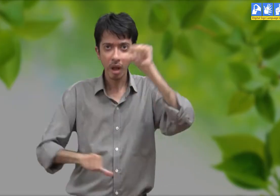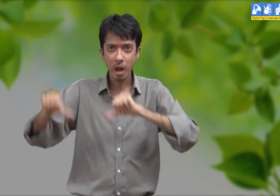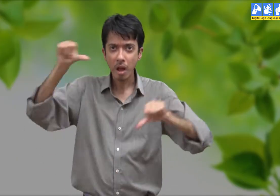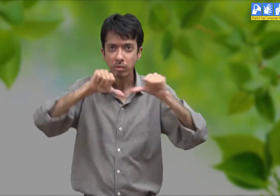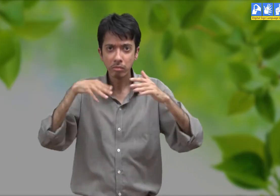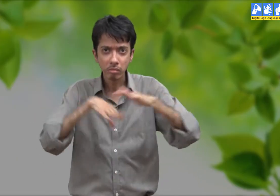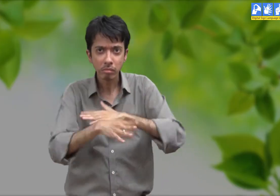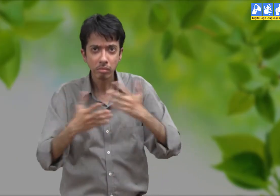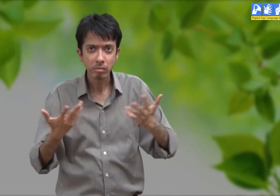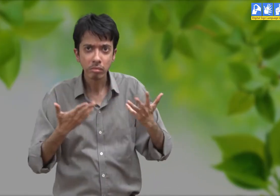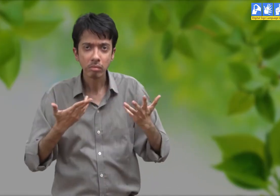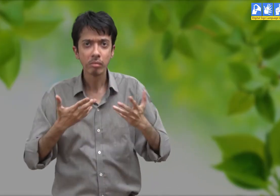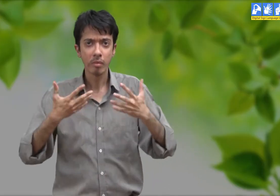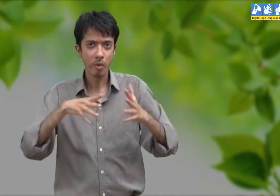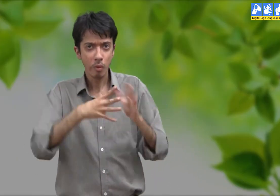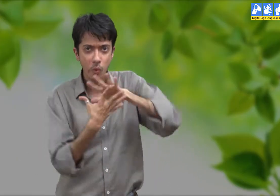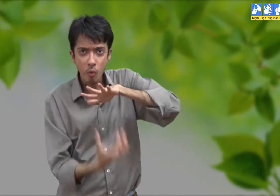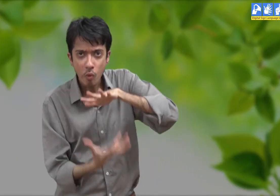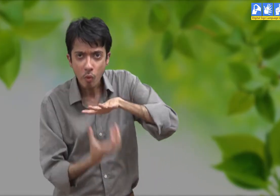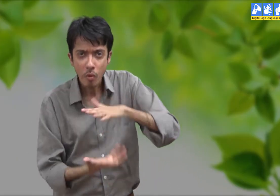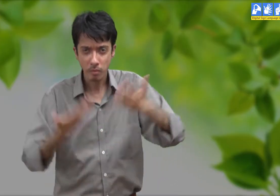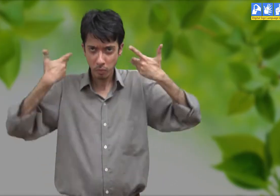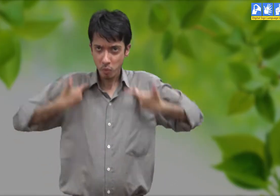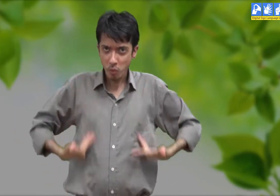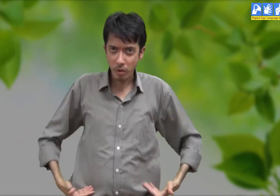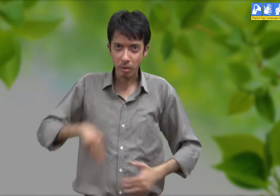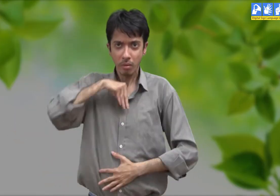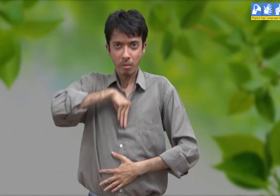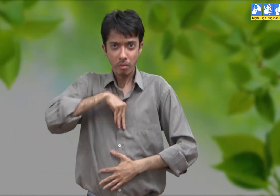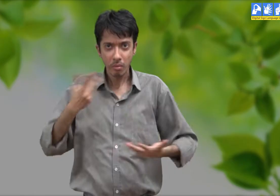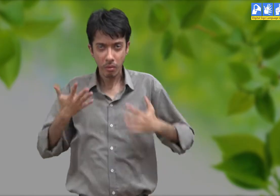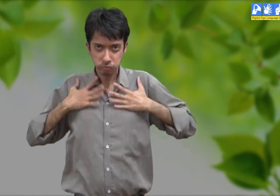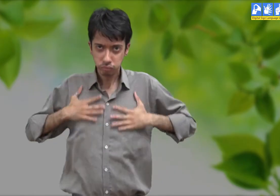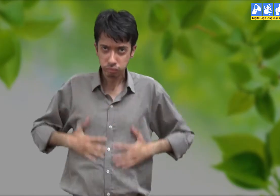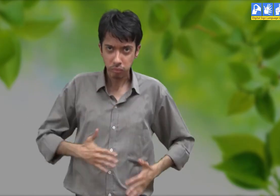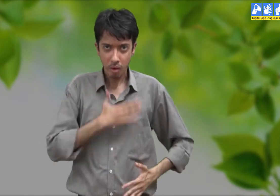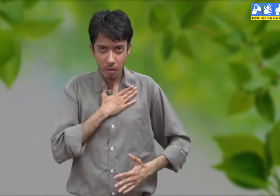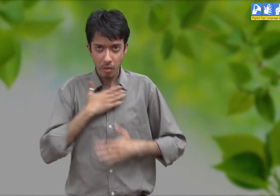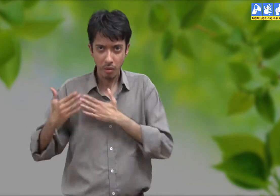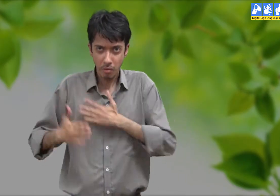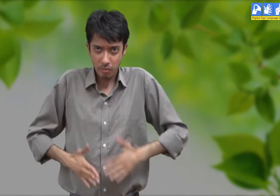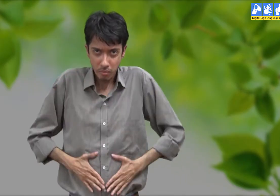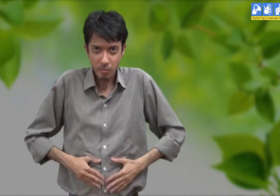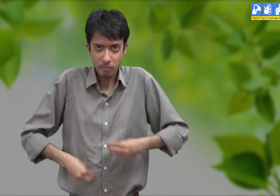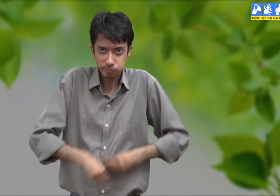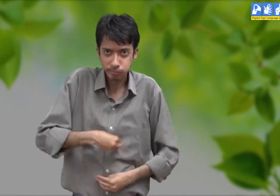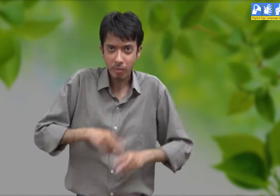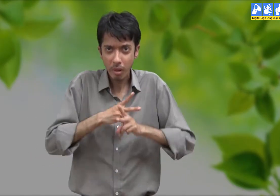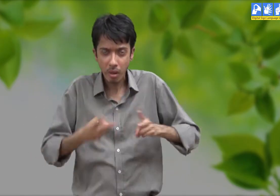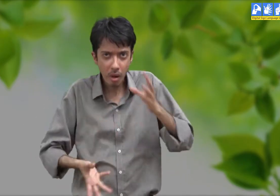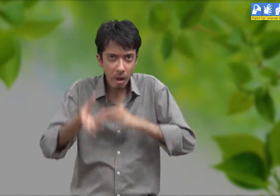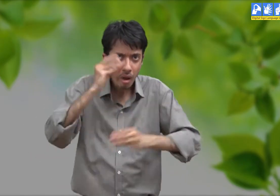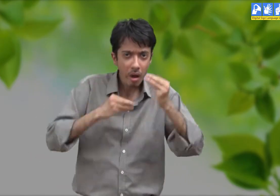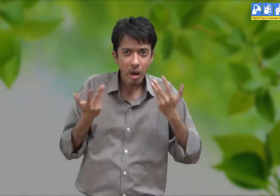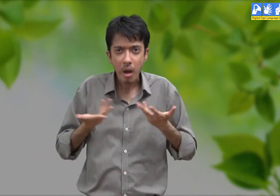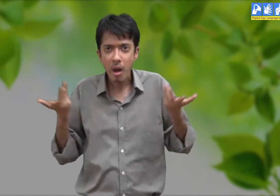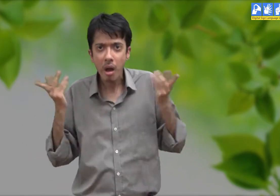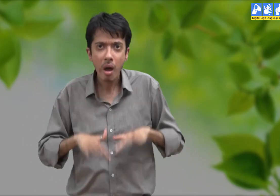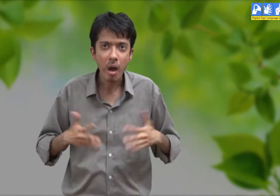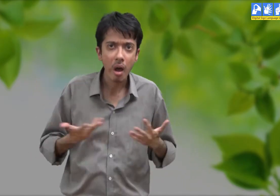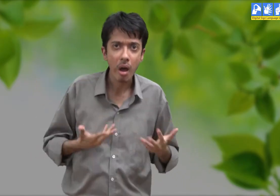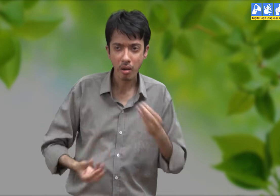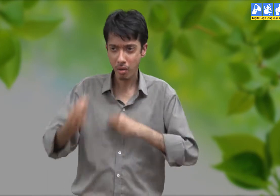They learn the facts about the earth, the environment, the human body, etc.